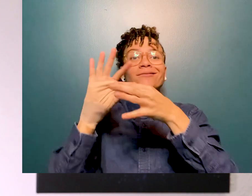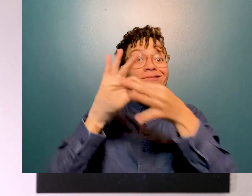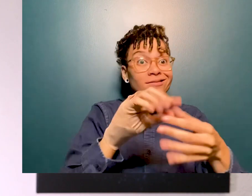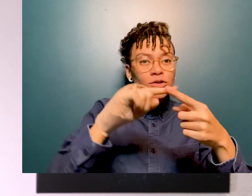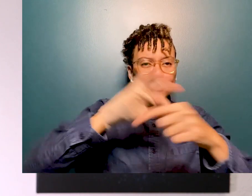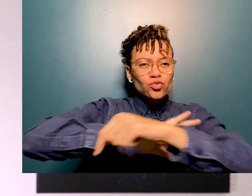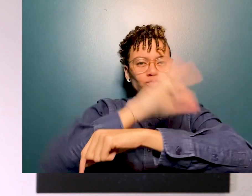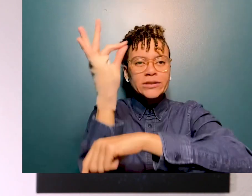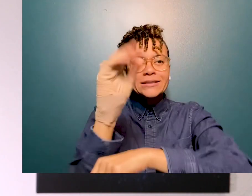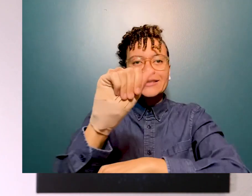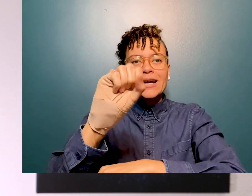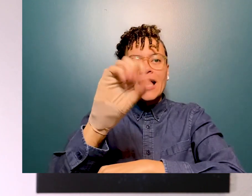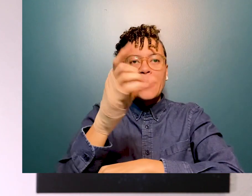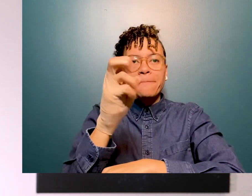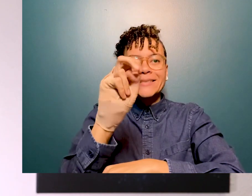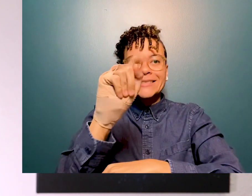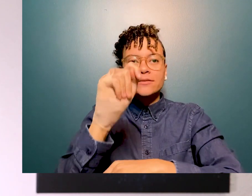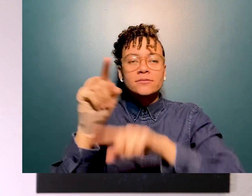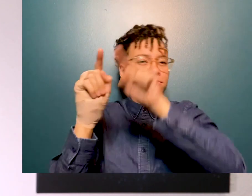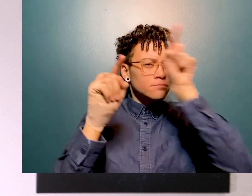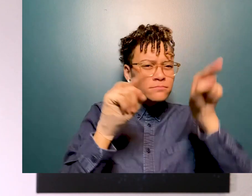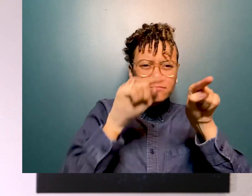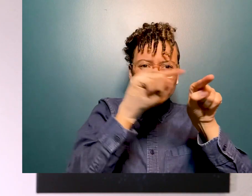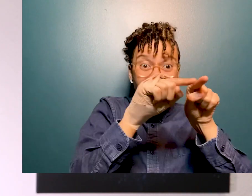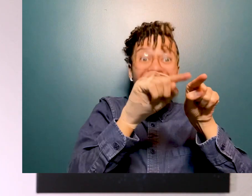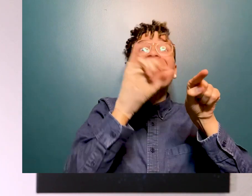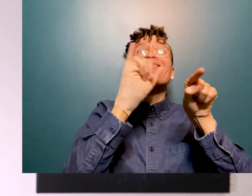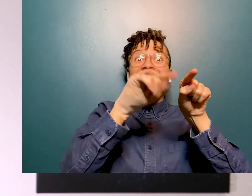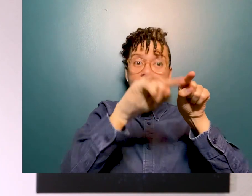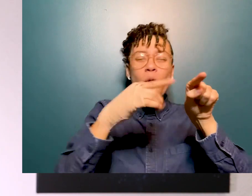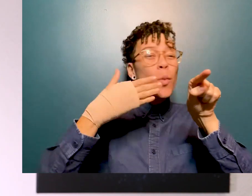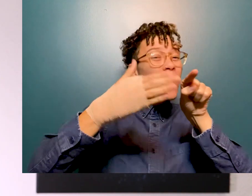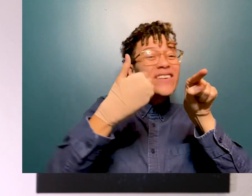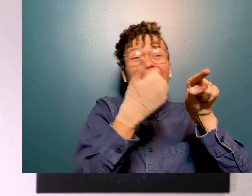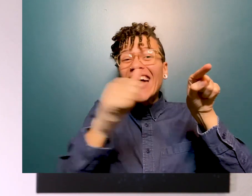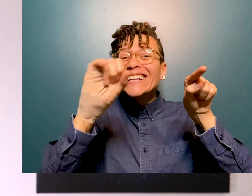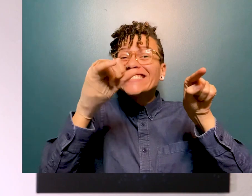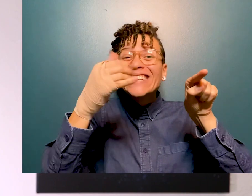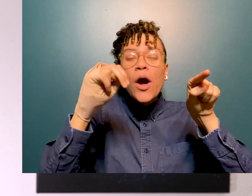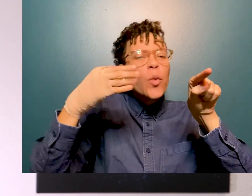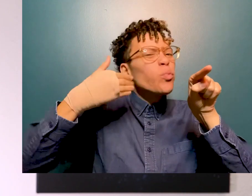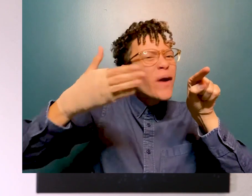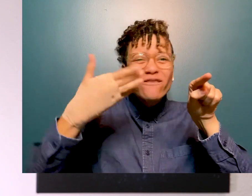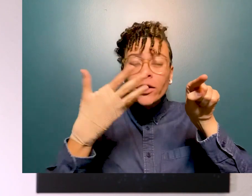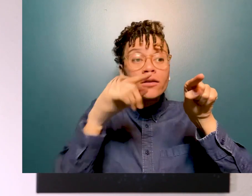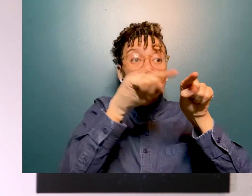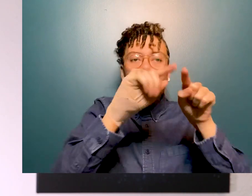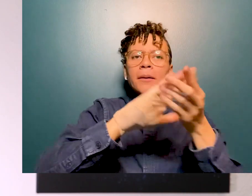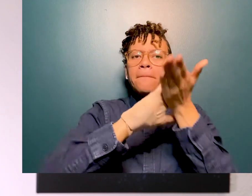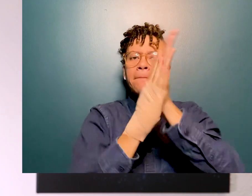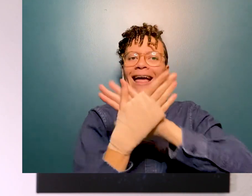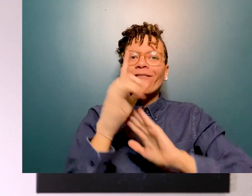to do in order to calculate Whole Sign Houses is determine what sign of the zodiac the ascendant is located in.